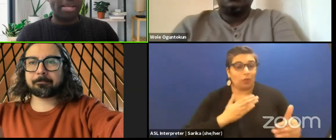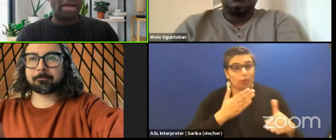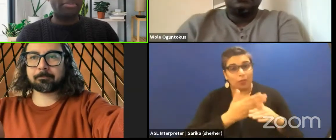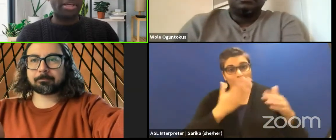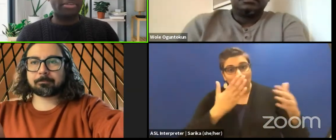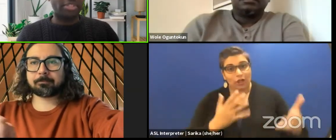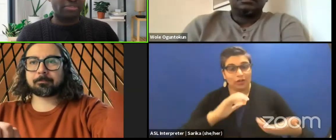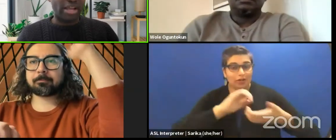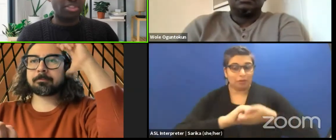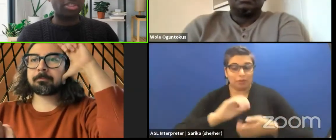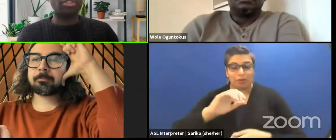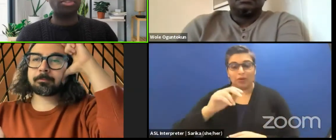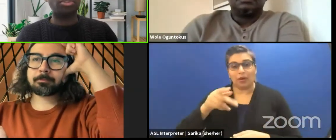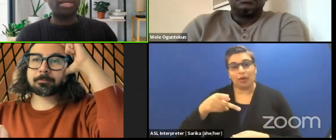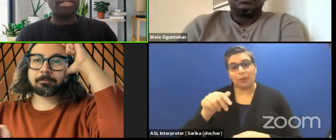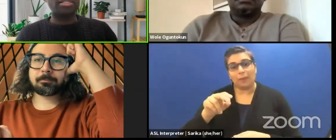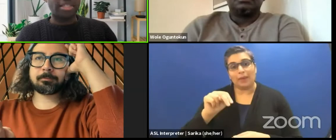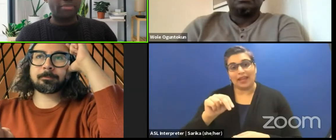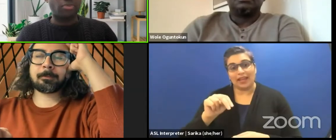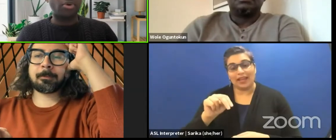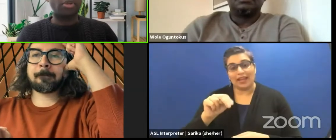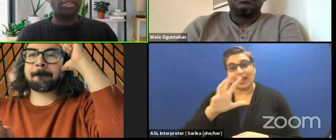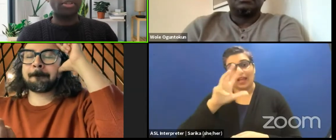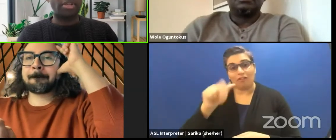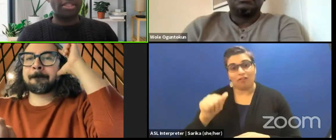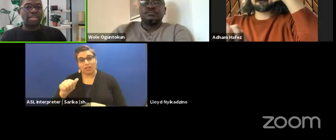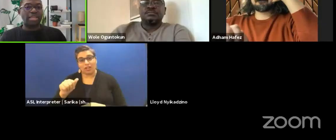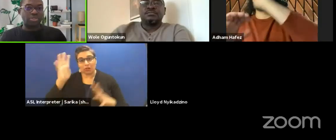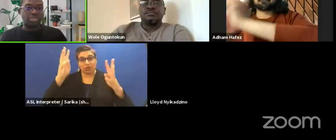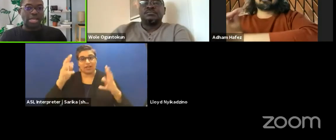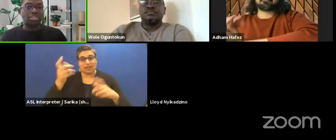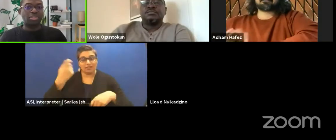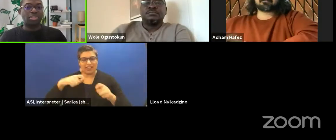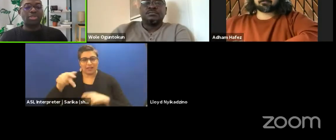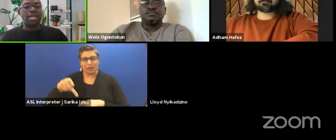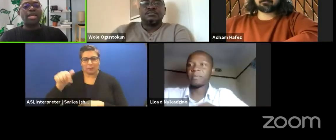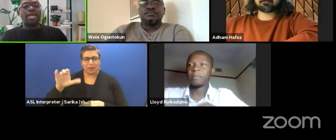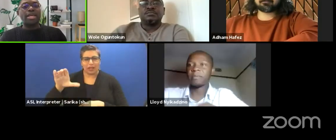Pan-African Creative exchange, Safeword, Theater Emissary International